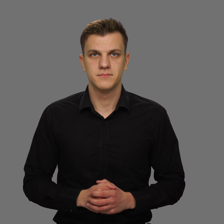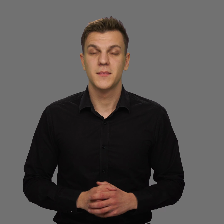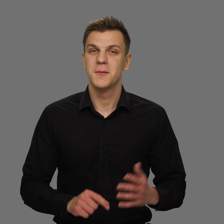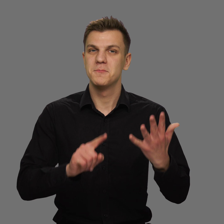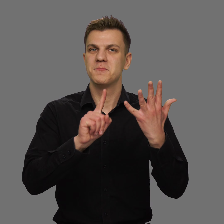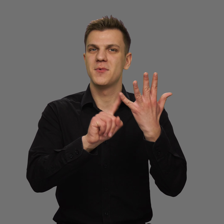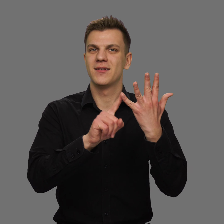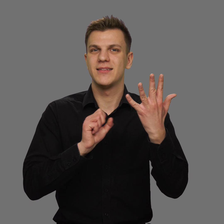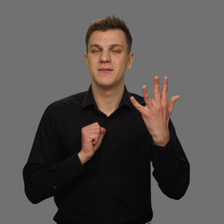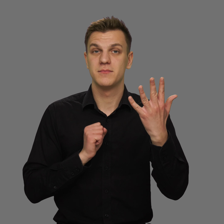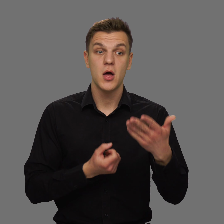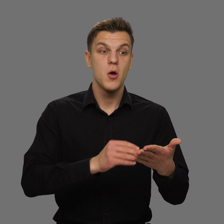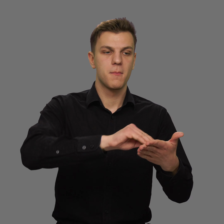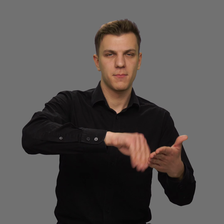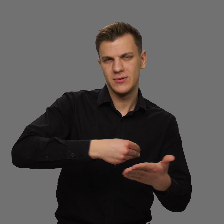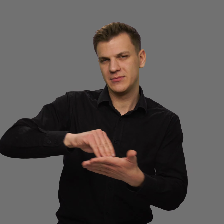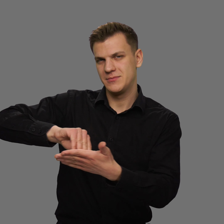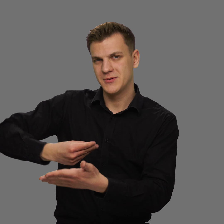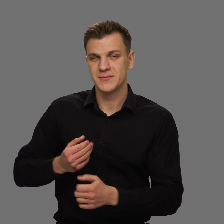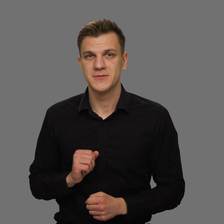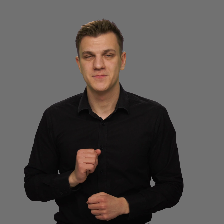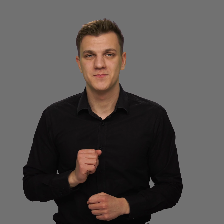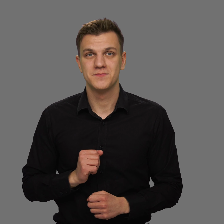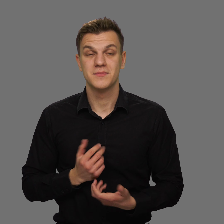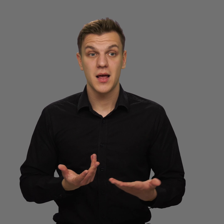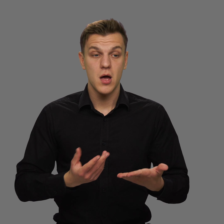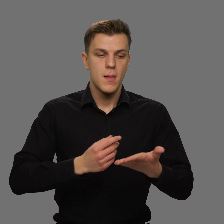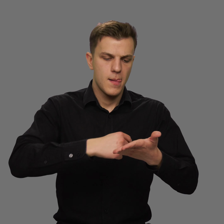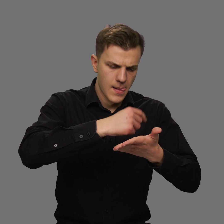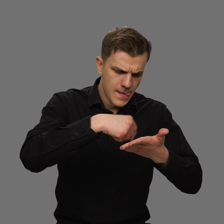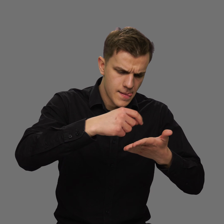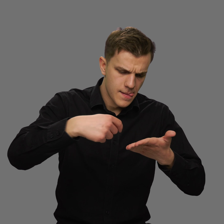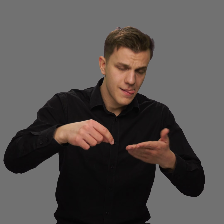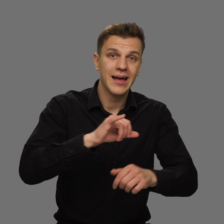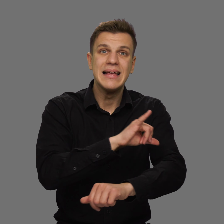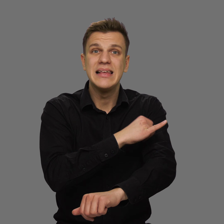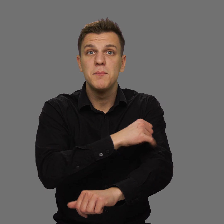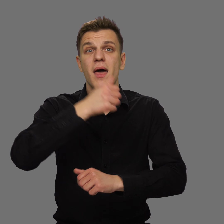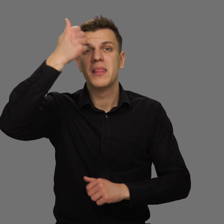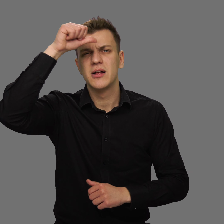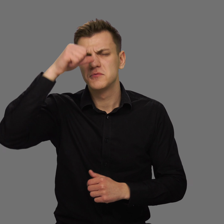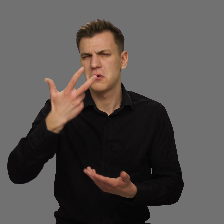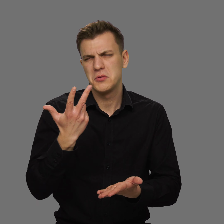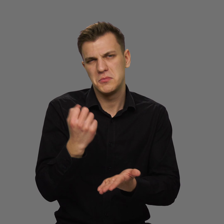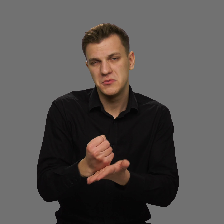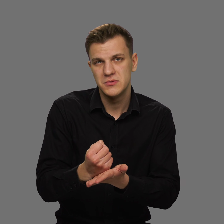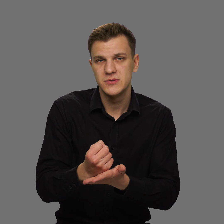5 Signatures. They don't have to be legible signature is a signature.